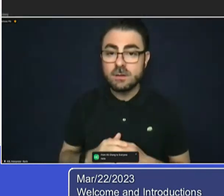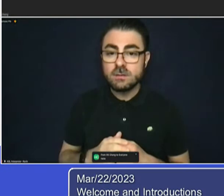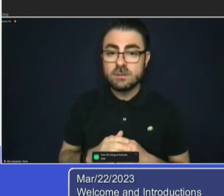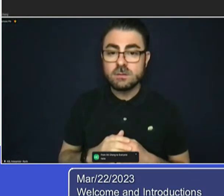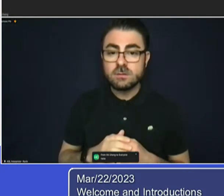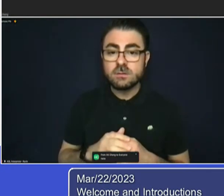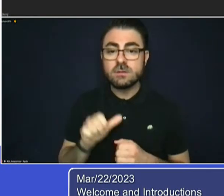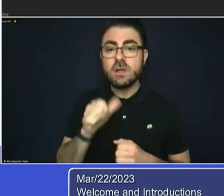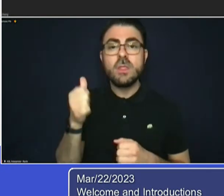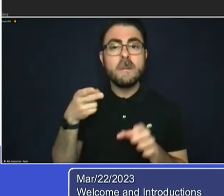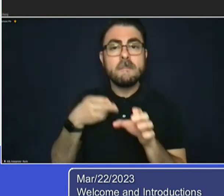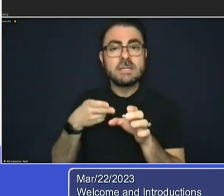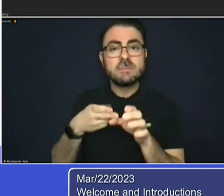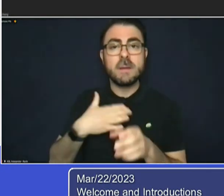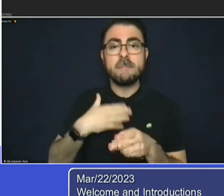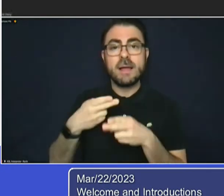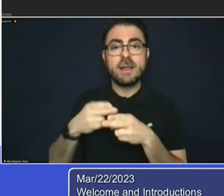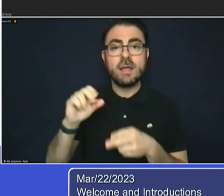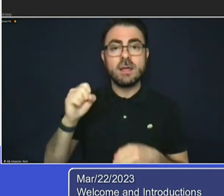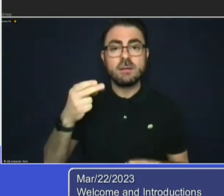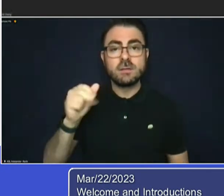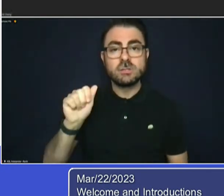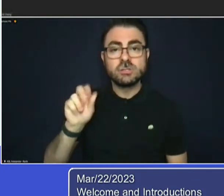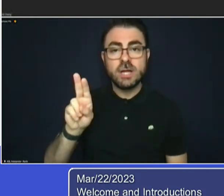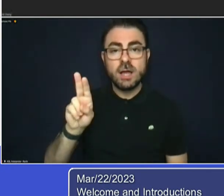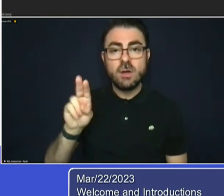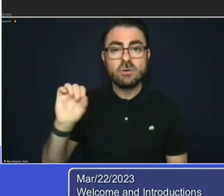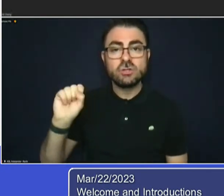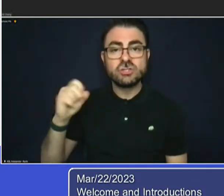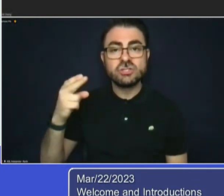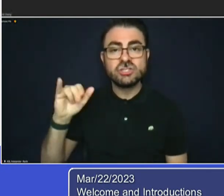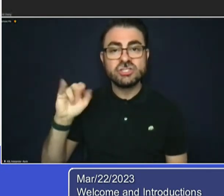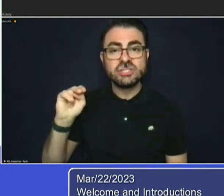YES. HELLO?